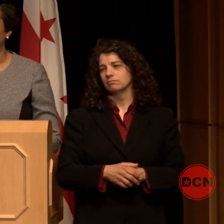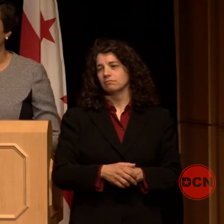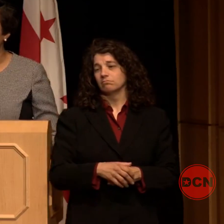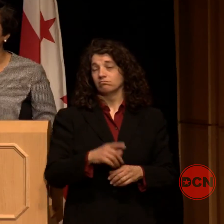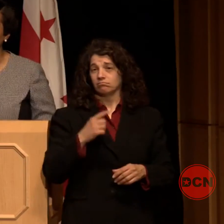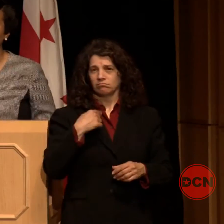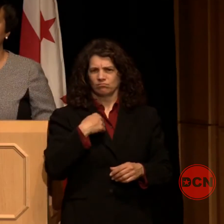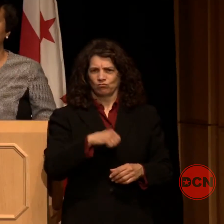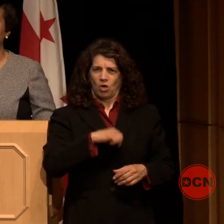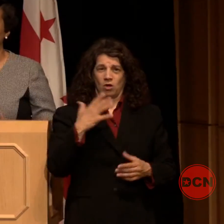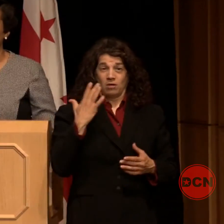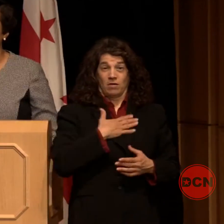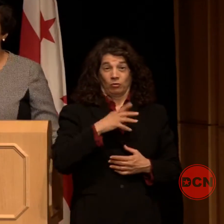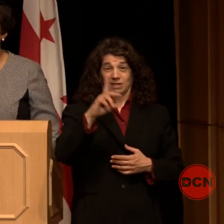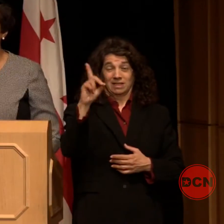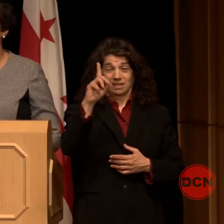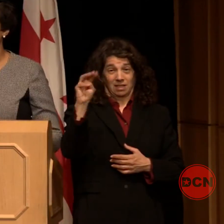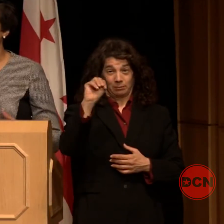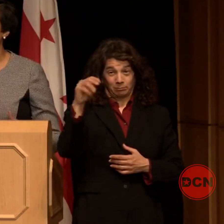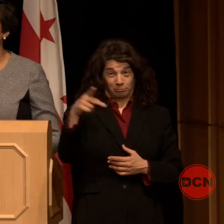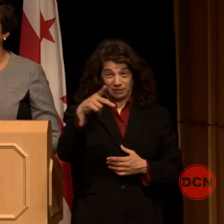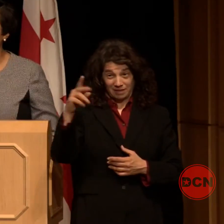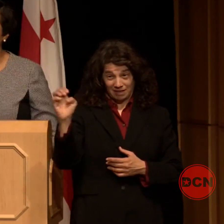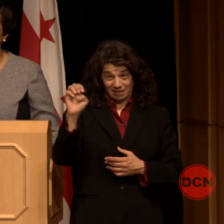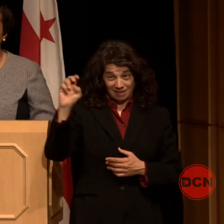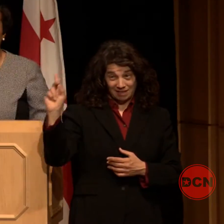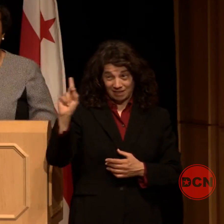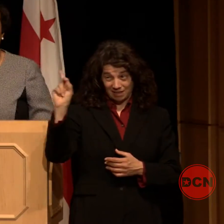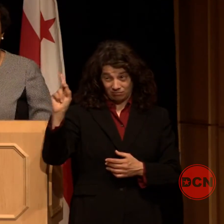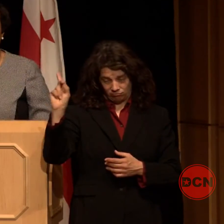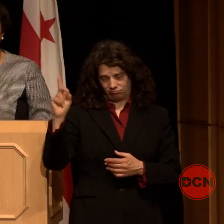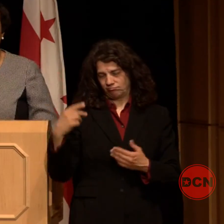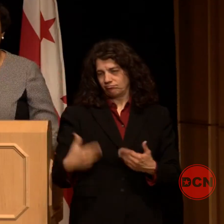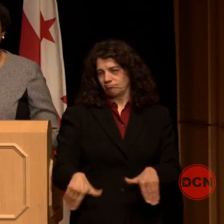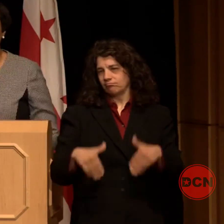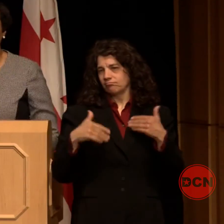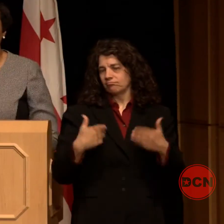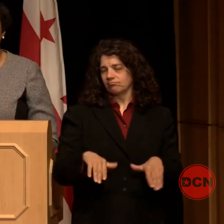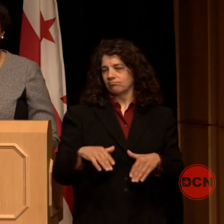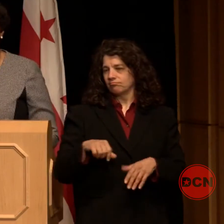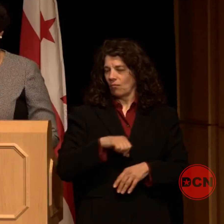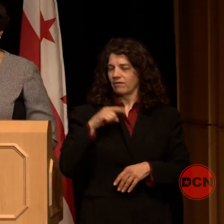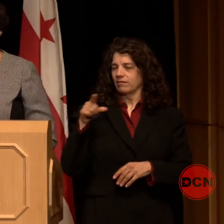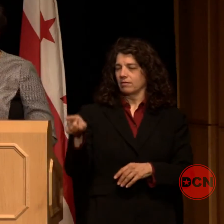AGGRESSIVE AND CREATIVE AND FAIR, AND HAVE PUT IN THE